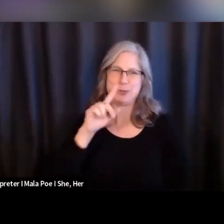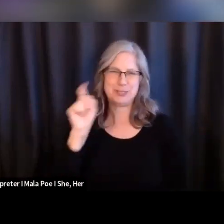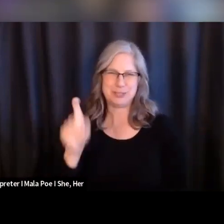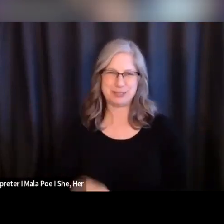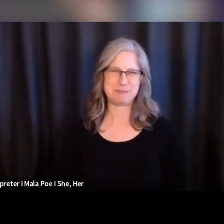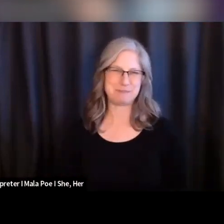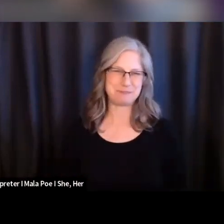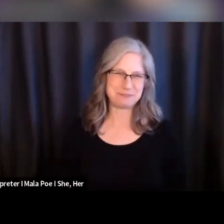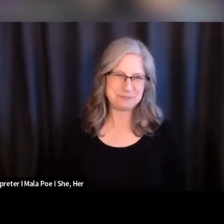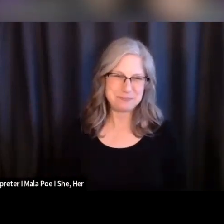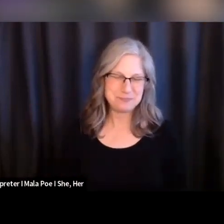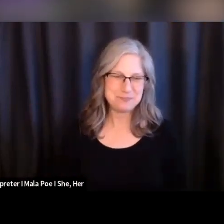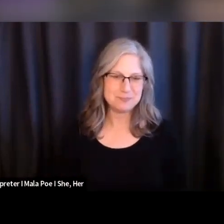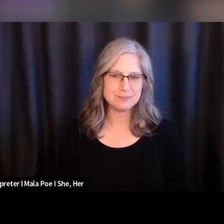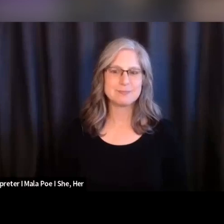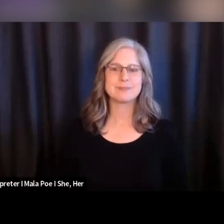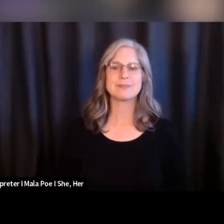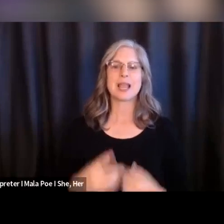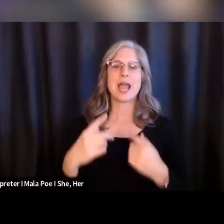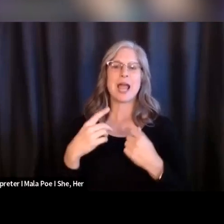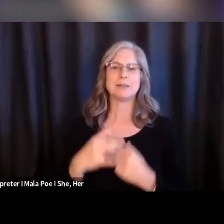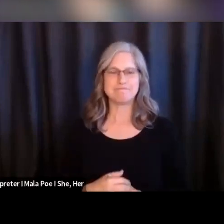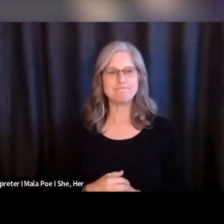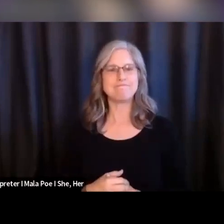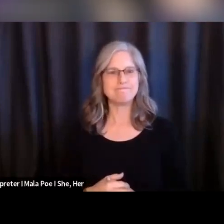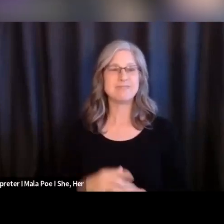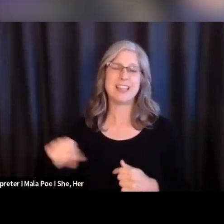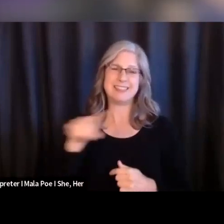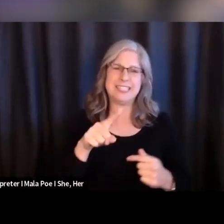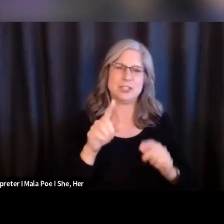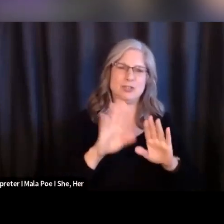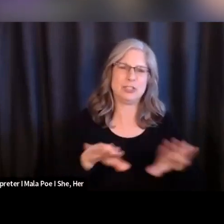Um, so, these children were really young.So they’re 18 months and 24